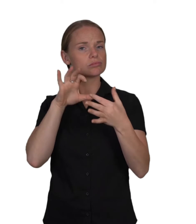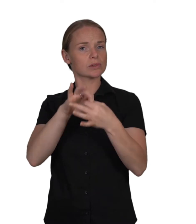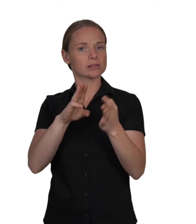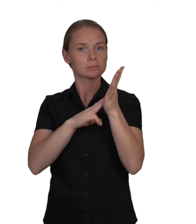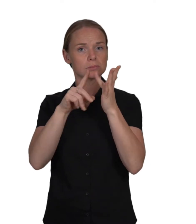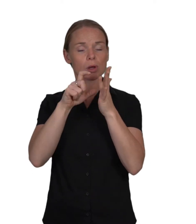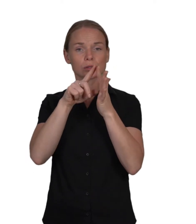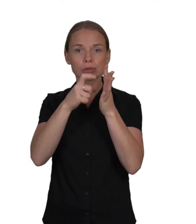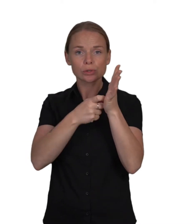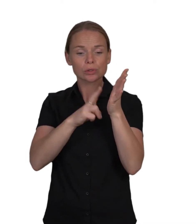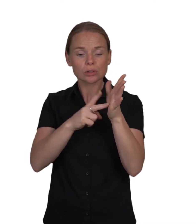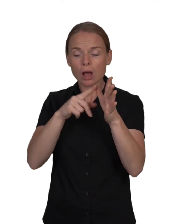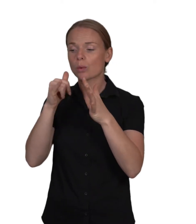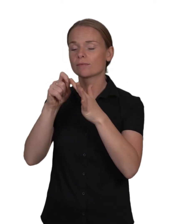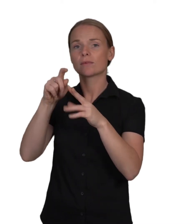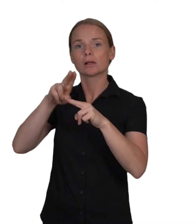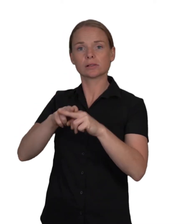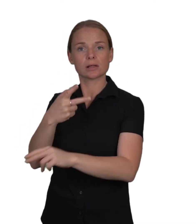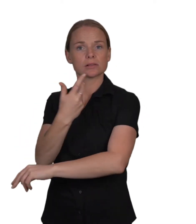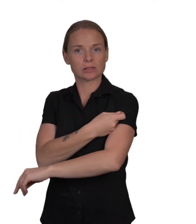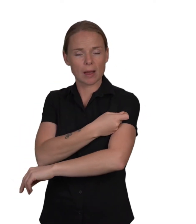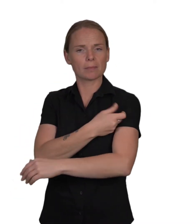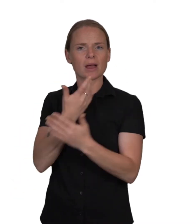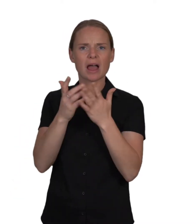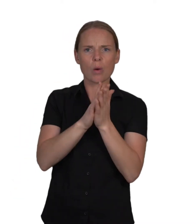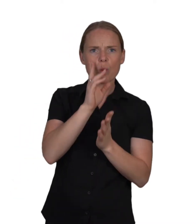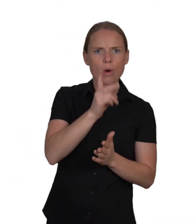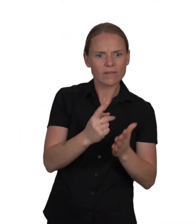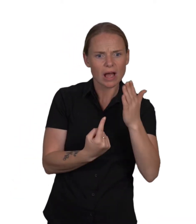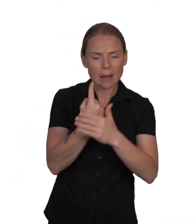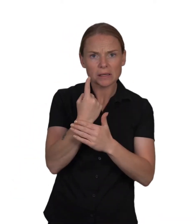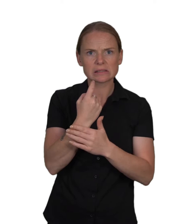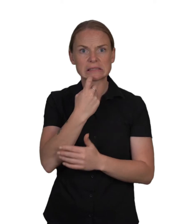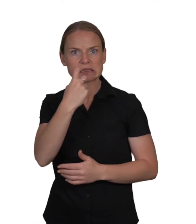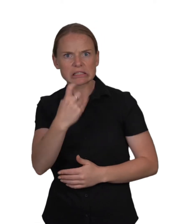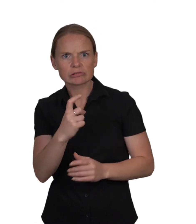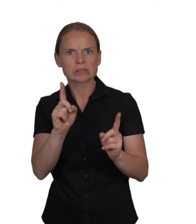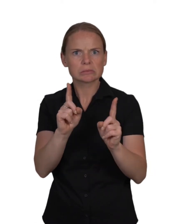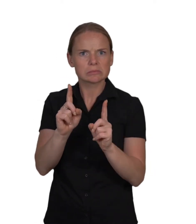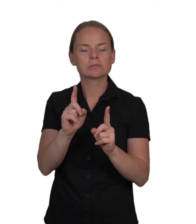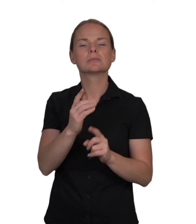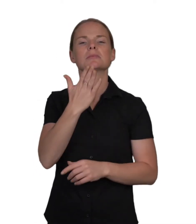following Moderna and Pfizer,